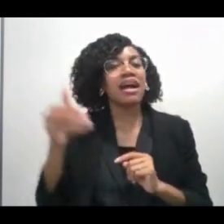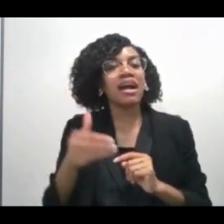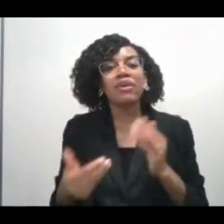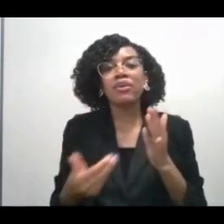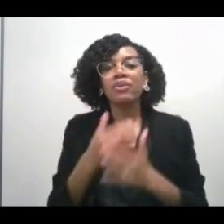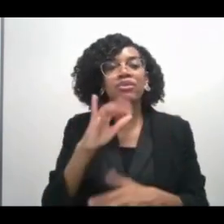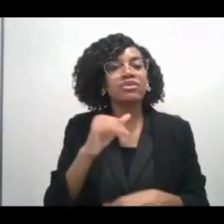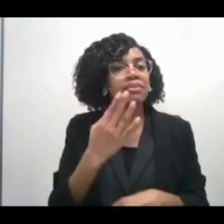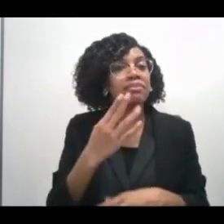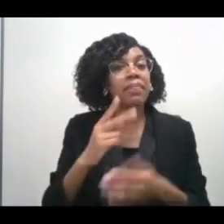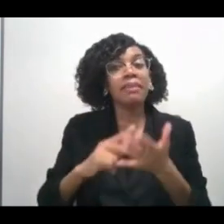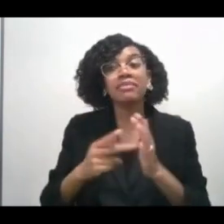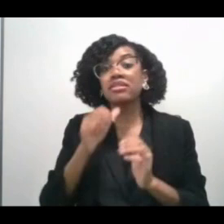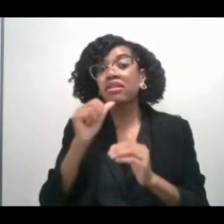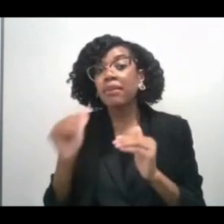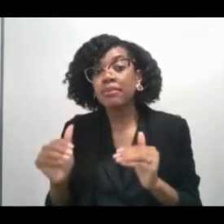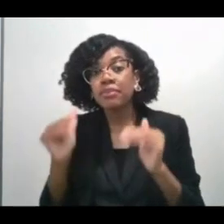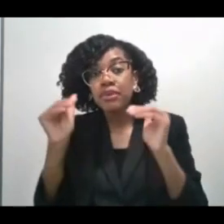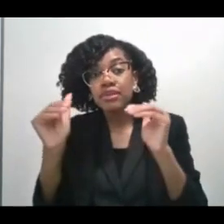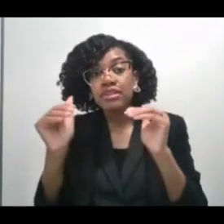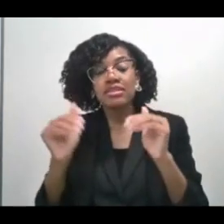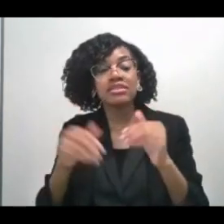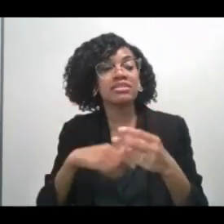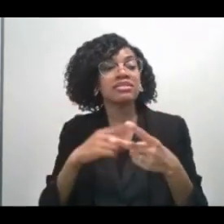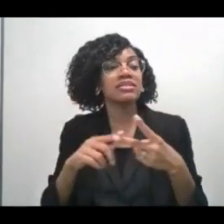not on a career path that's different. And they've not